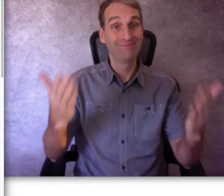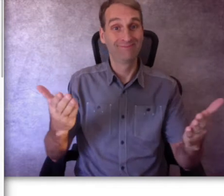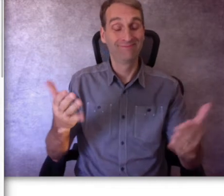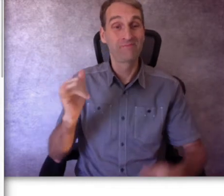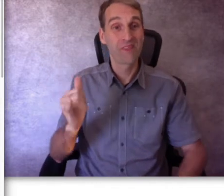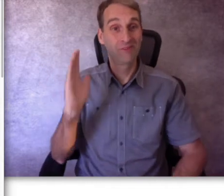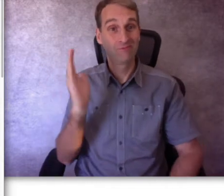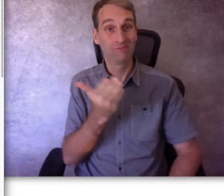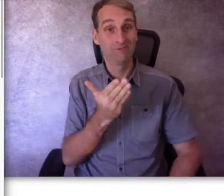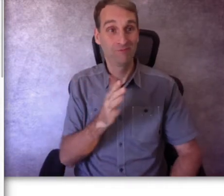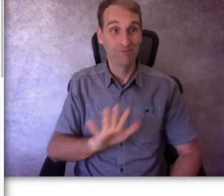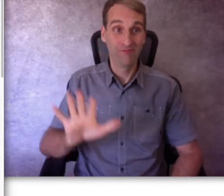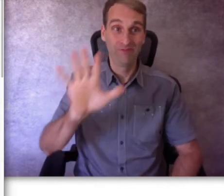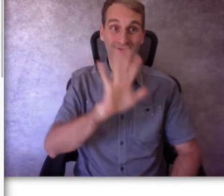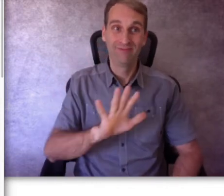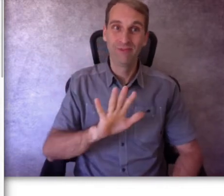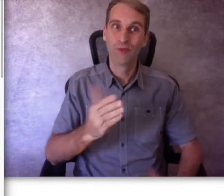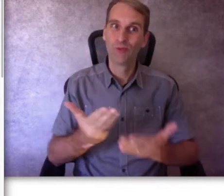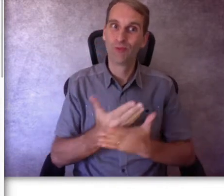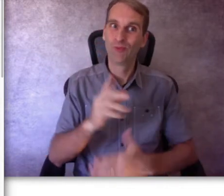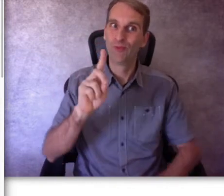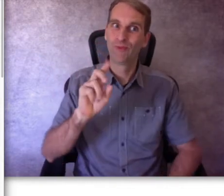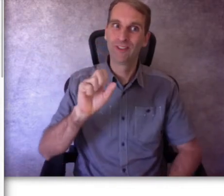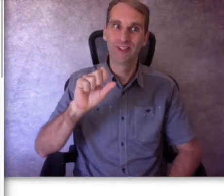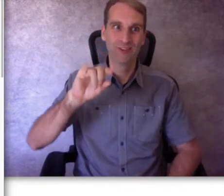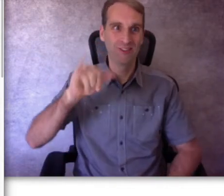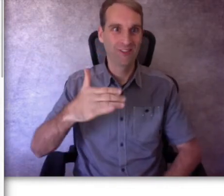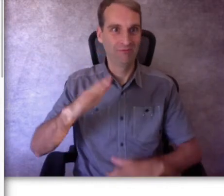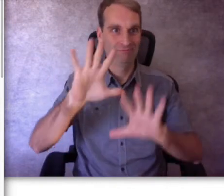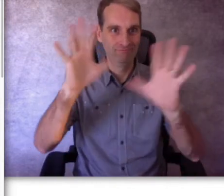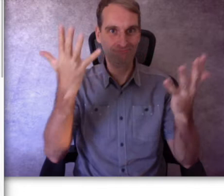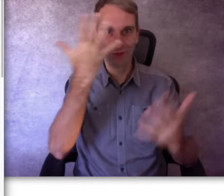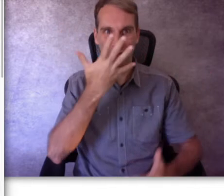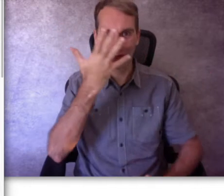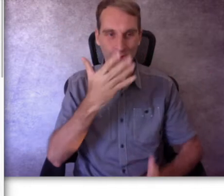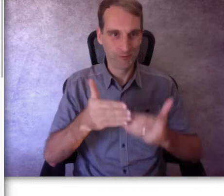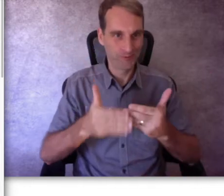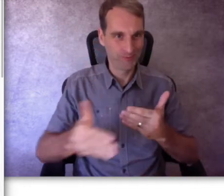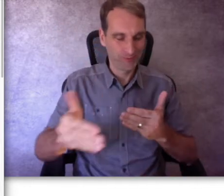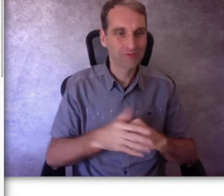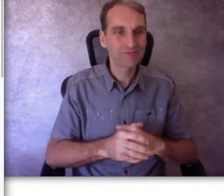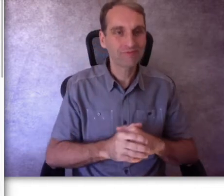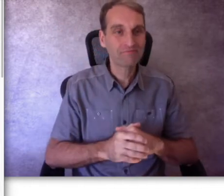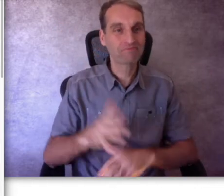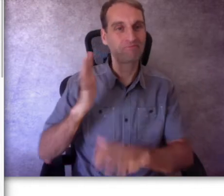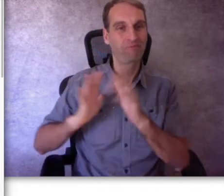This is now what our user interface for DSDJ looks like.